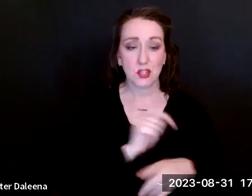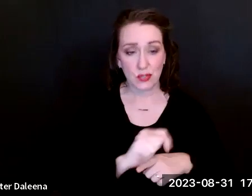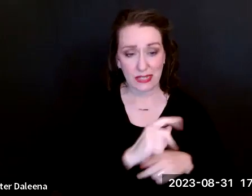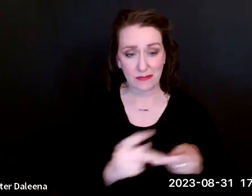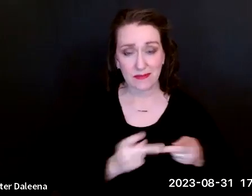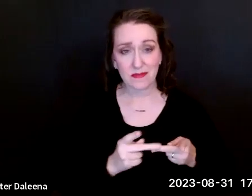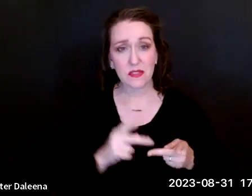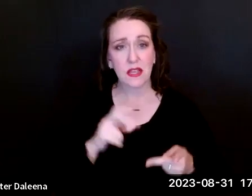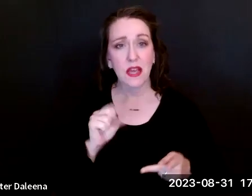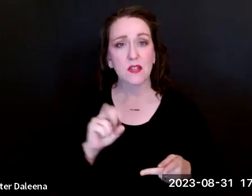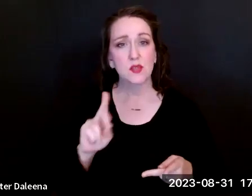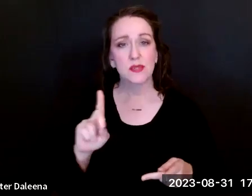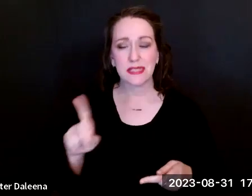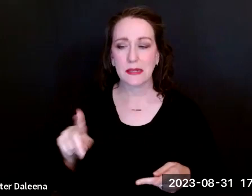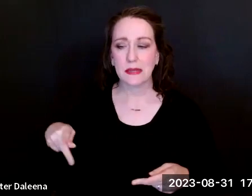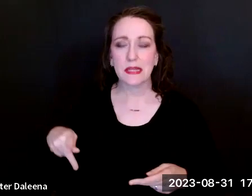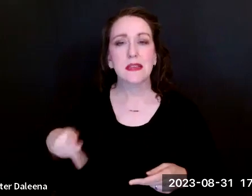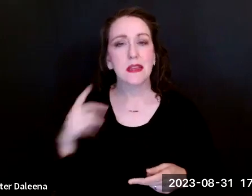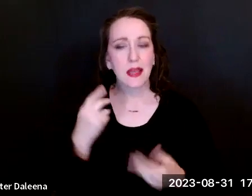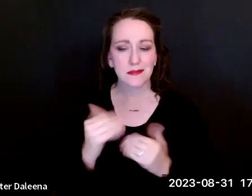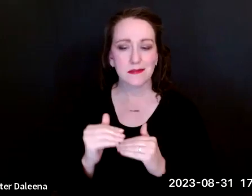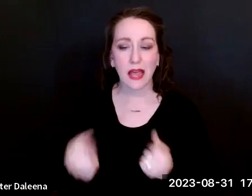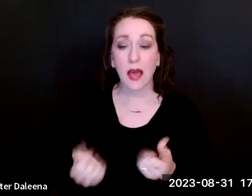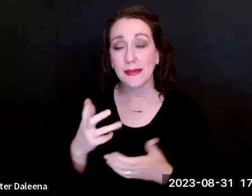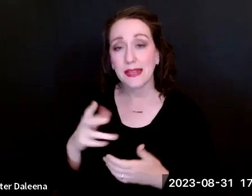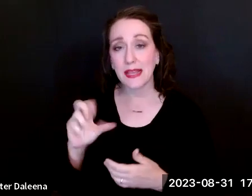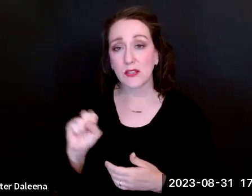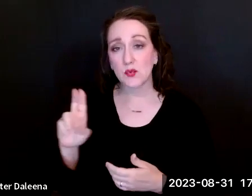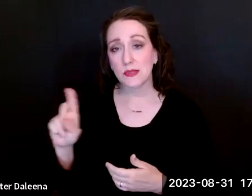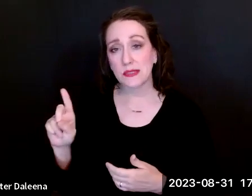sudps and thereby limiting a number of scdps available to serve the public